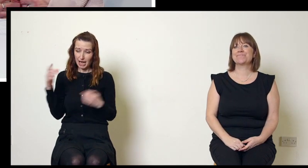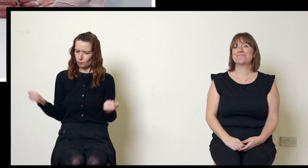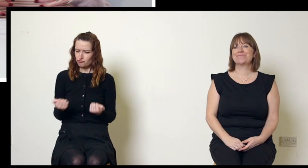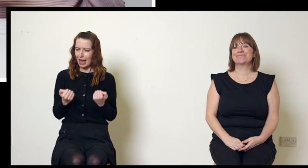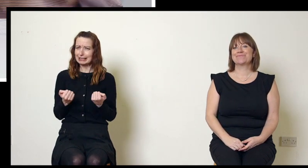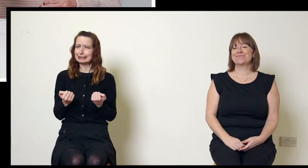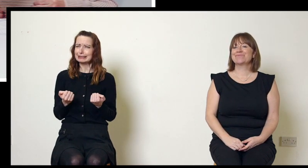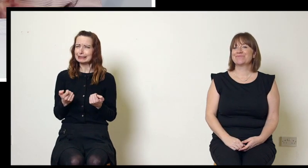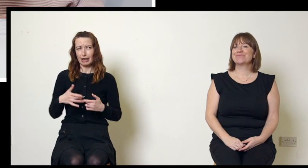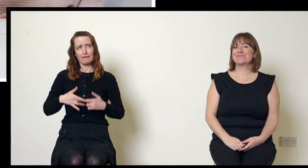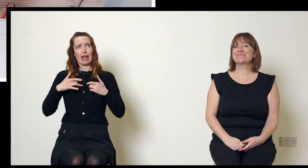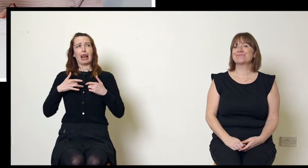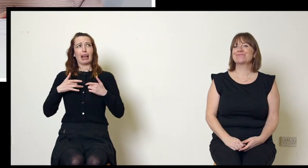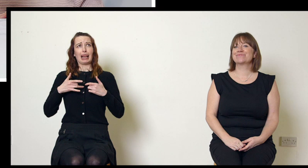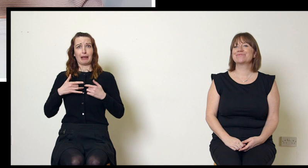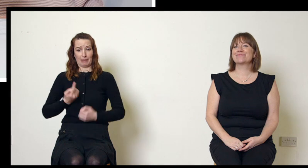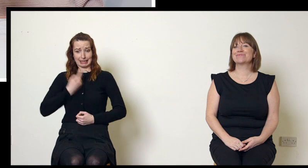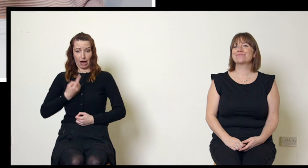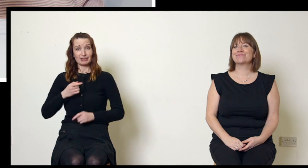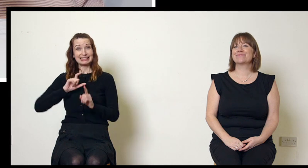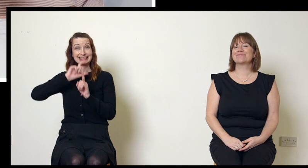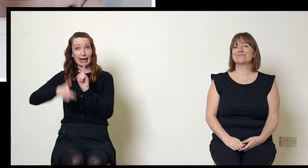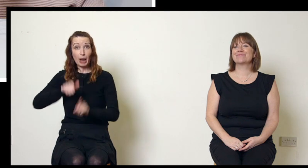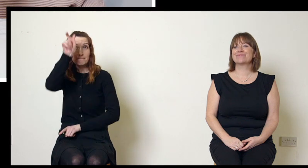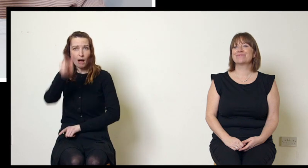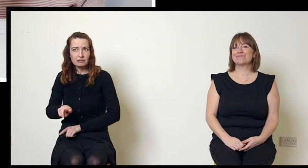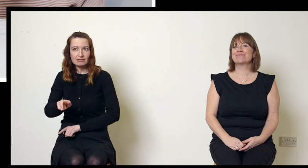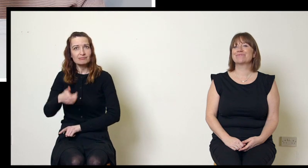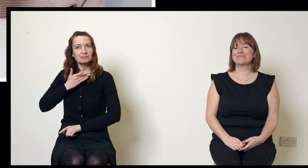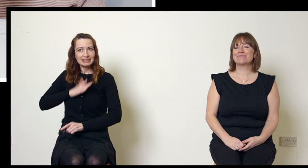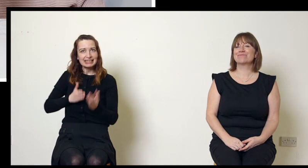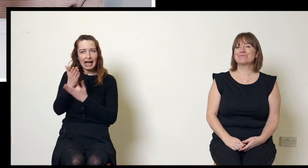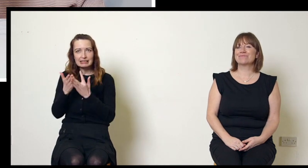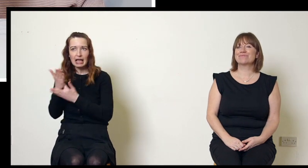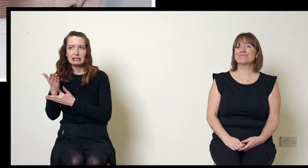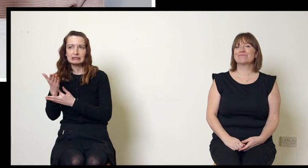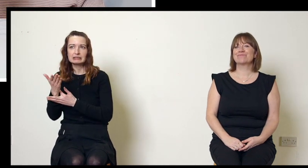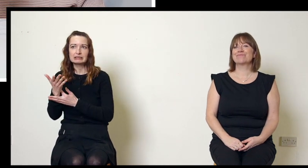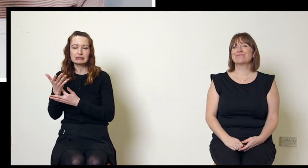from my point of view as a disabled person, as an access person is just brilliant.